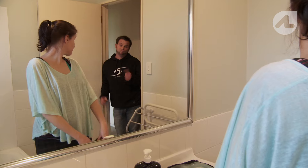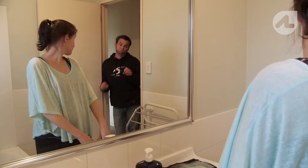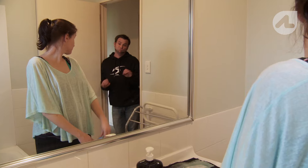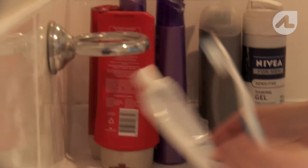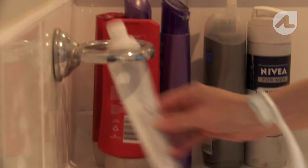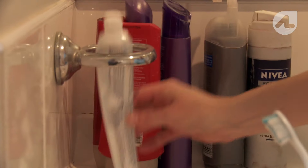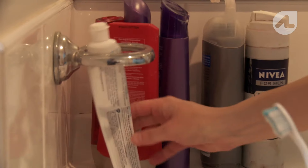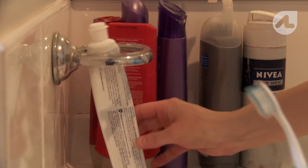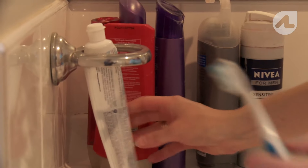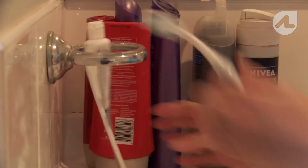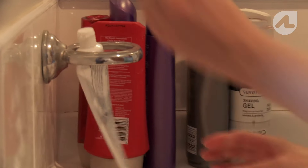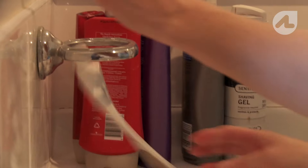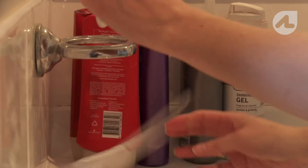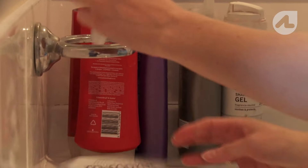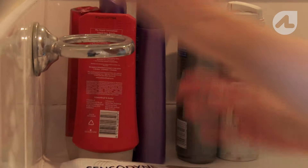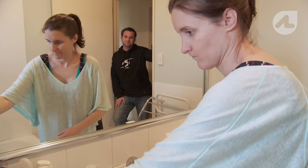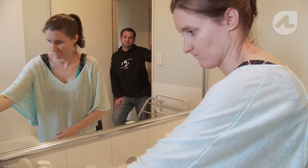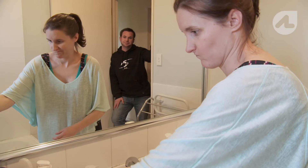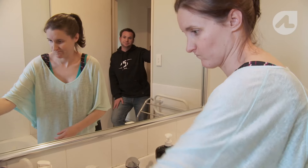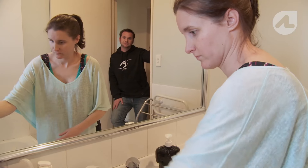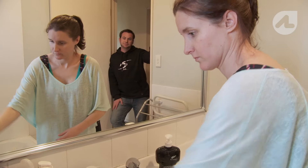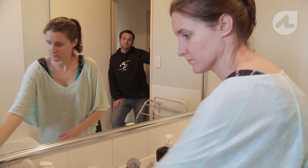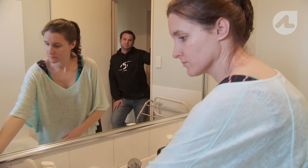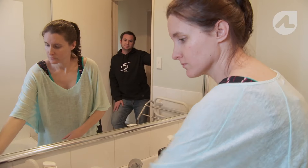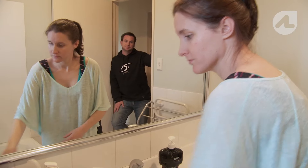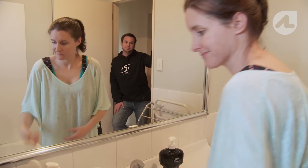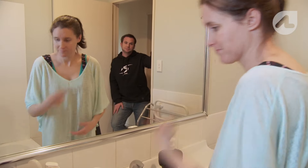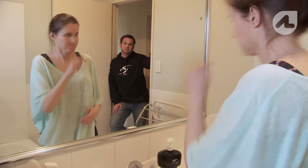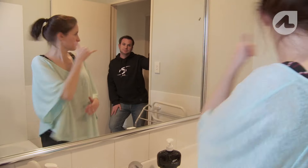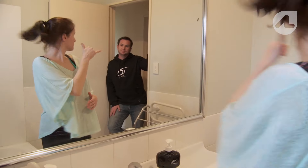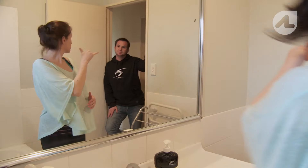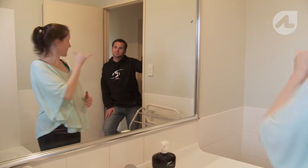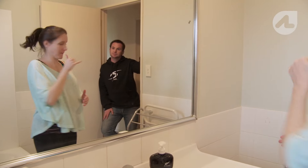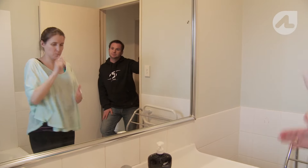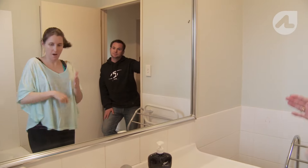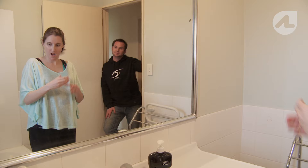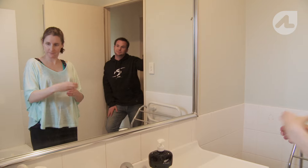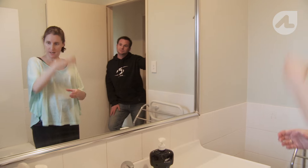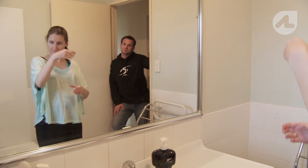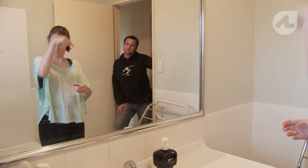Going alright? Hmm, maybe we need to buy a new toothbrush holder